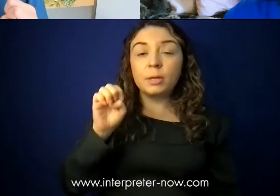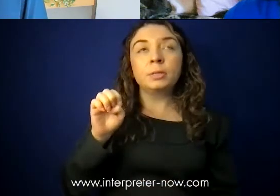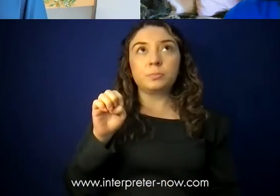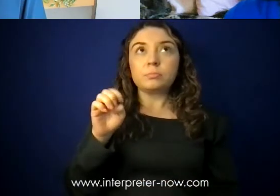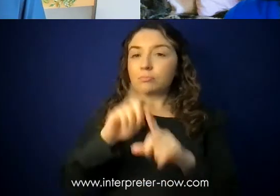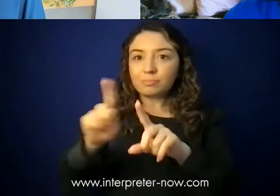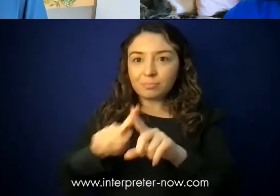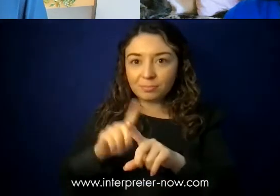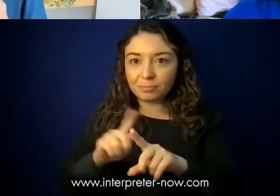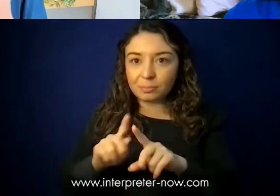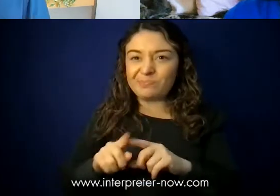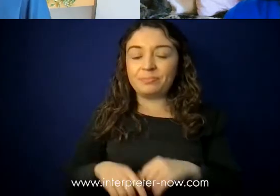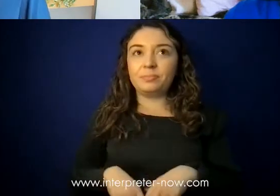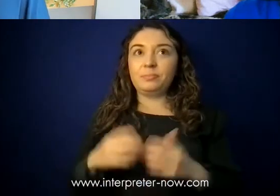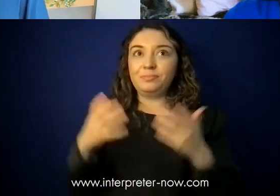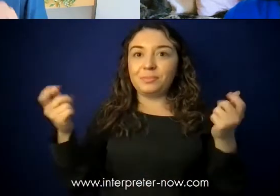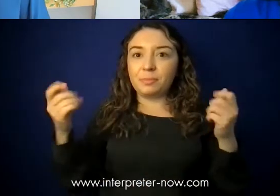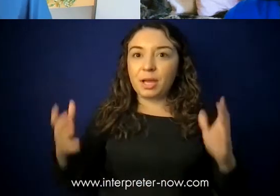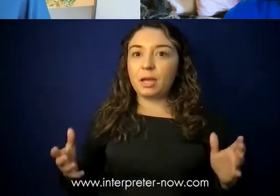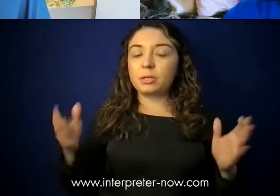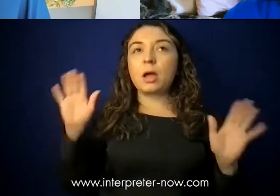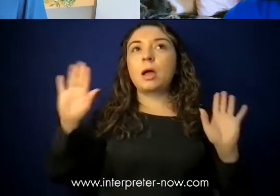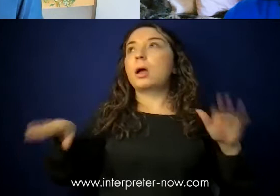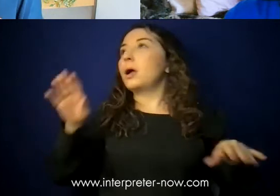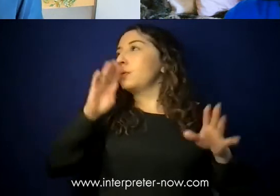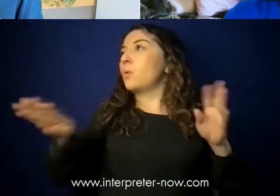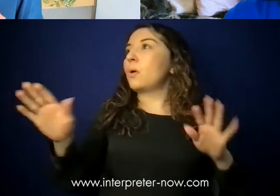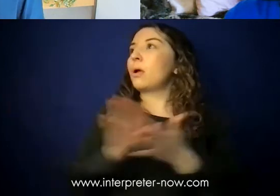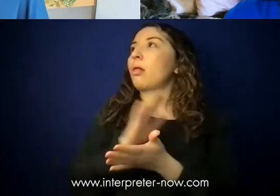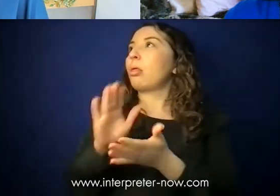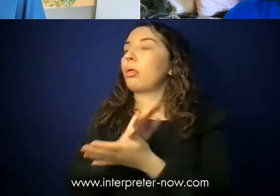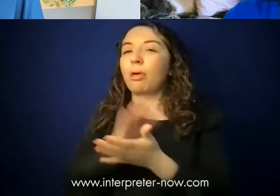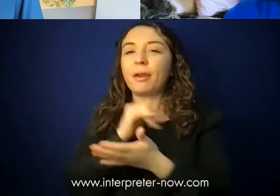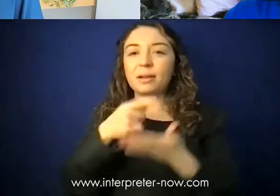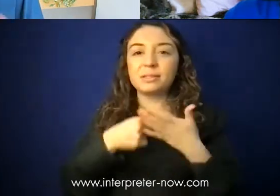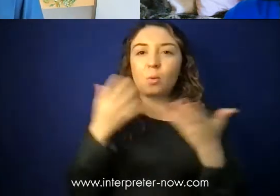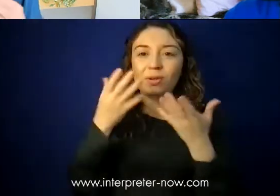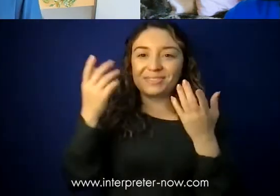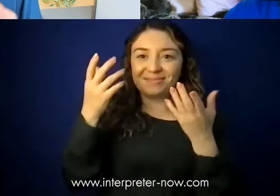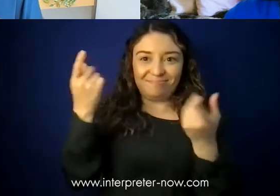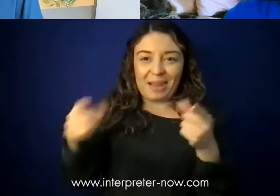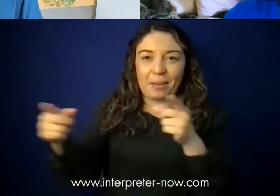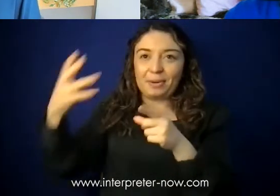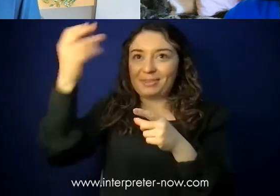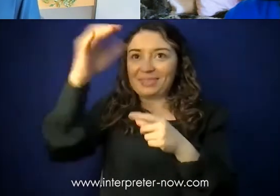A lot of managers are just ignoring it, not talking about it, or not talking about what's going on in people's lives right now.